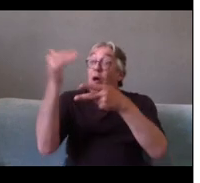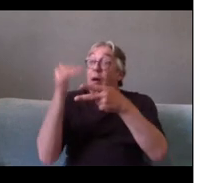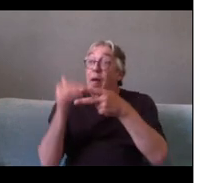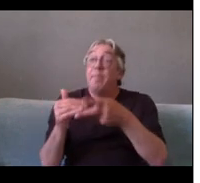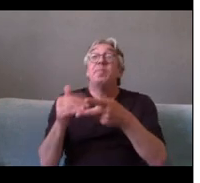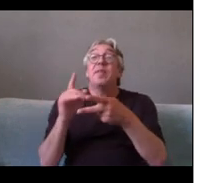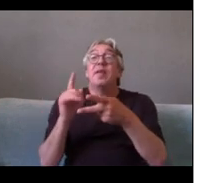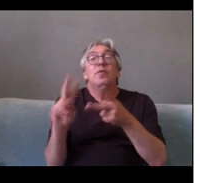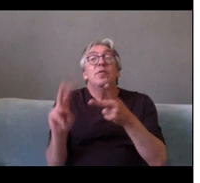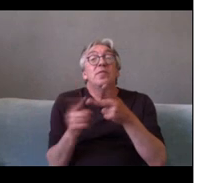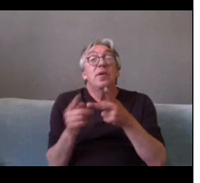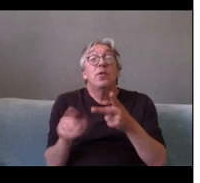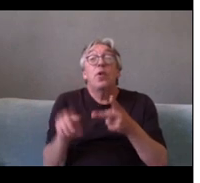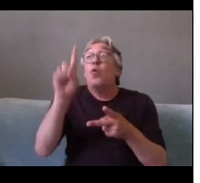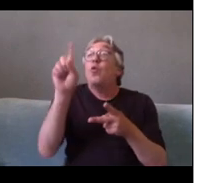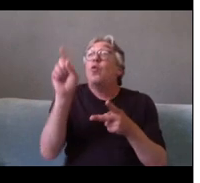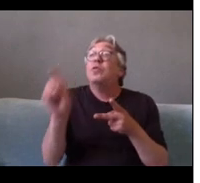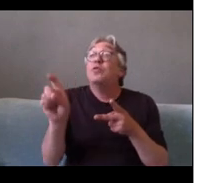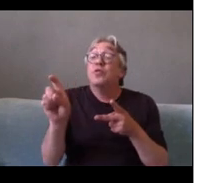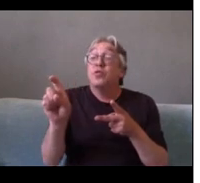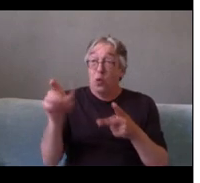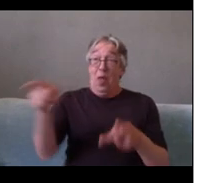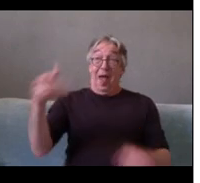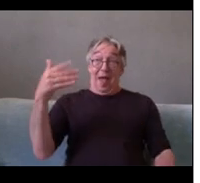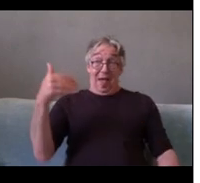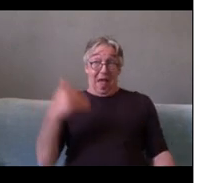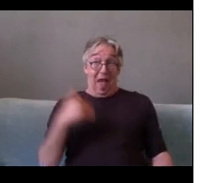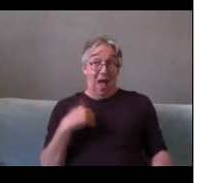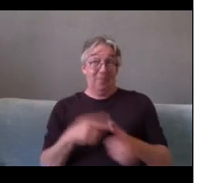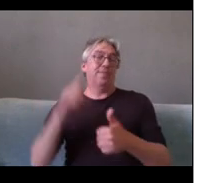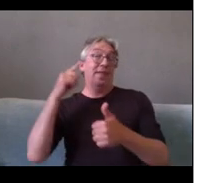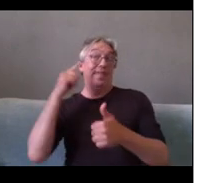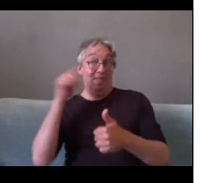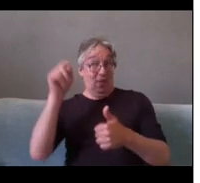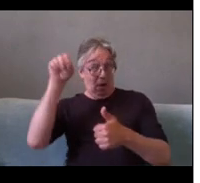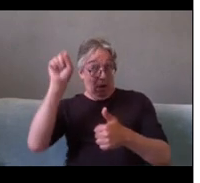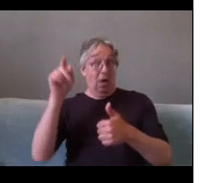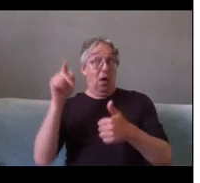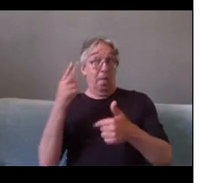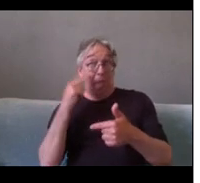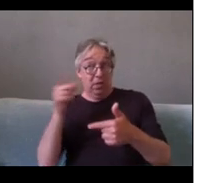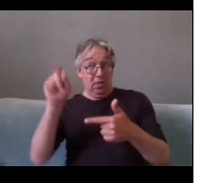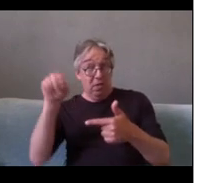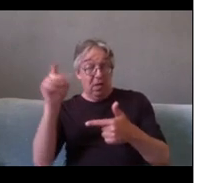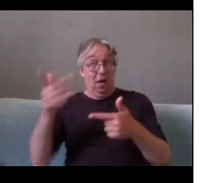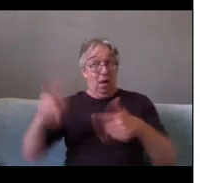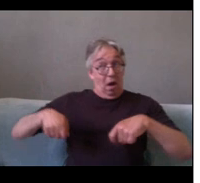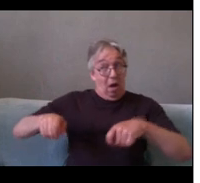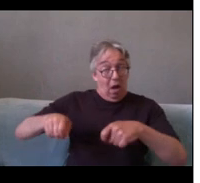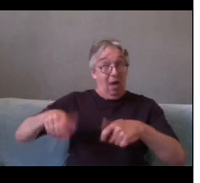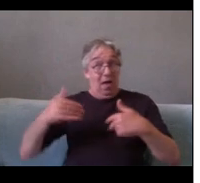through a list of diagnosis. A second group of countries is using questions related to difficulties